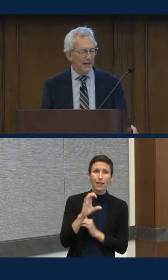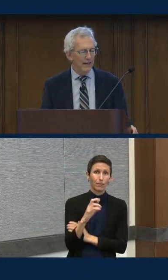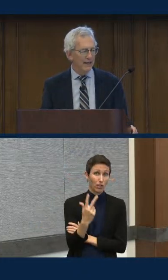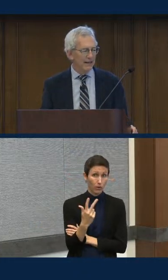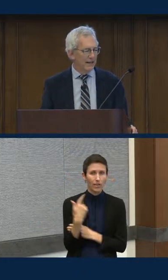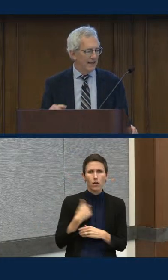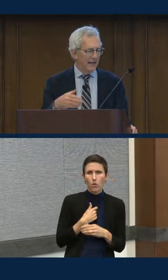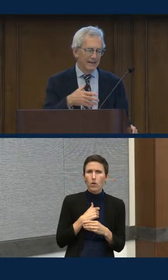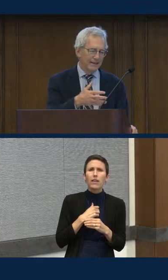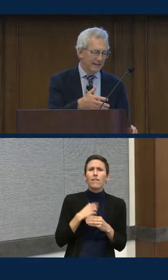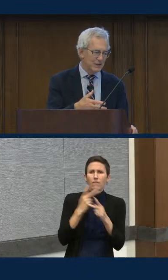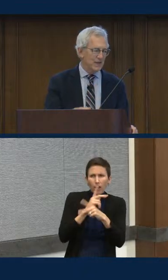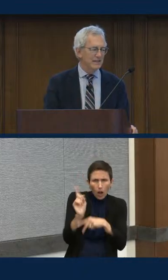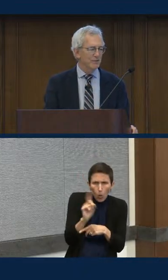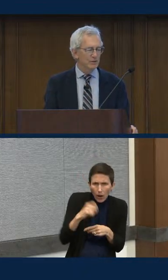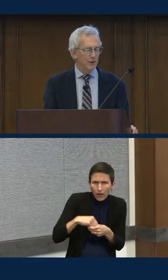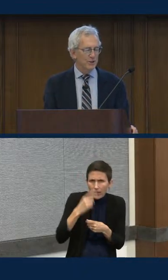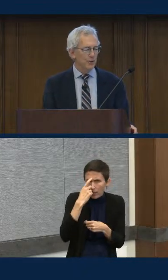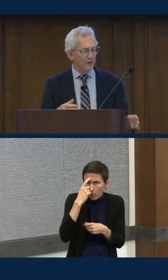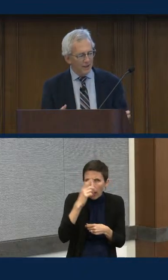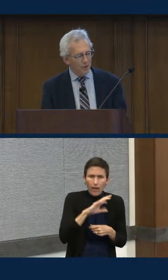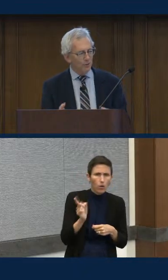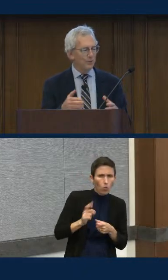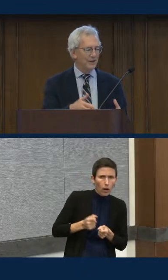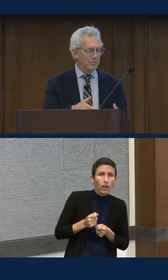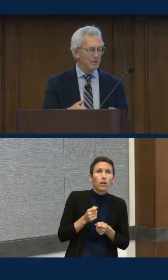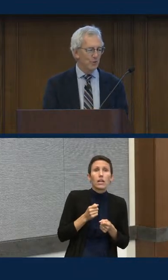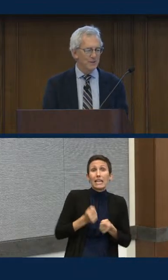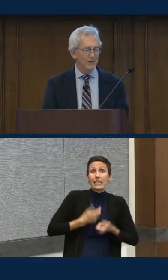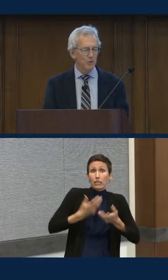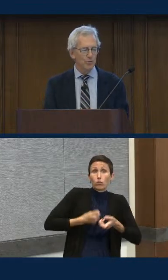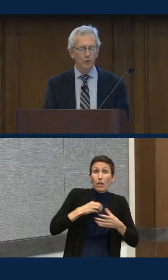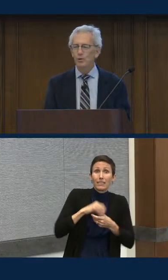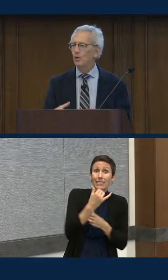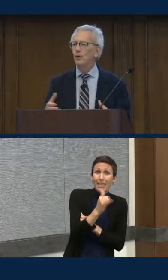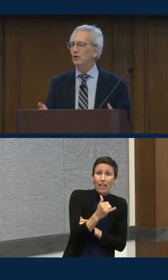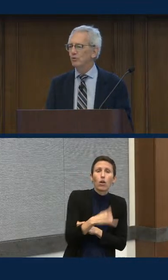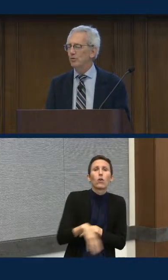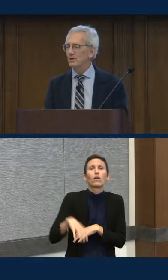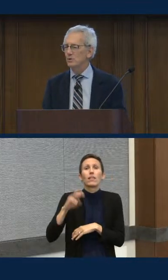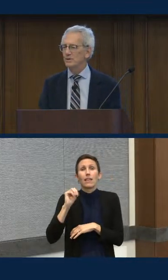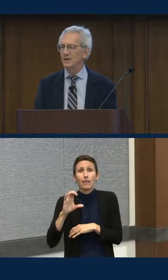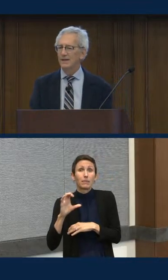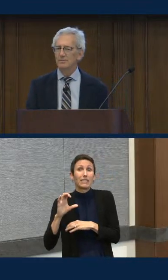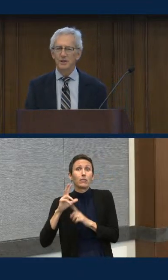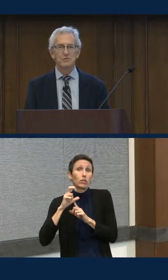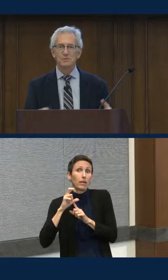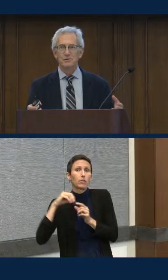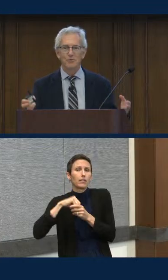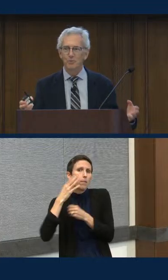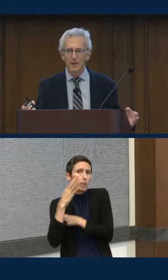and it cites of expression in yell and MC4 were in blue. We